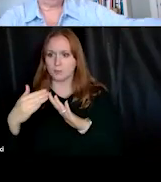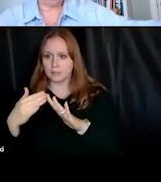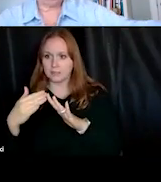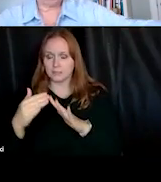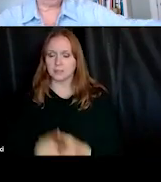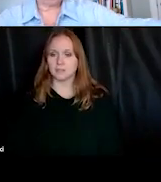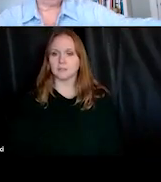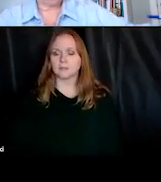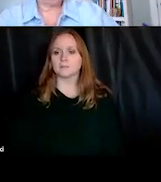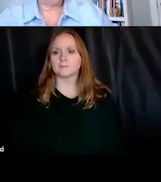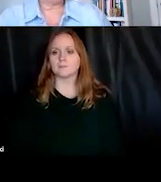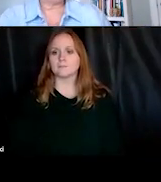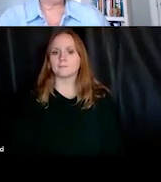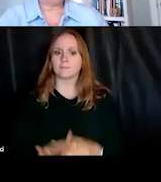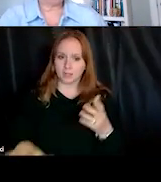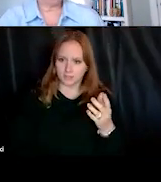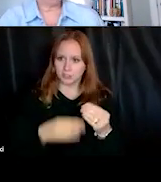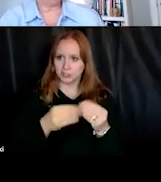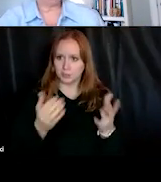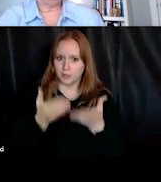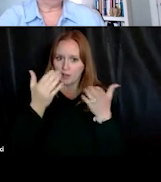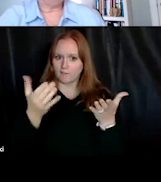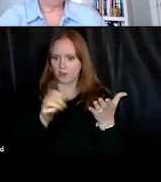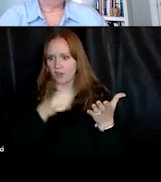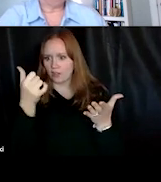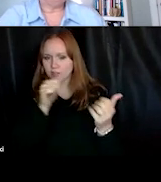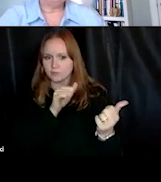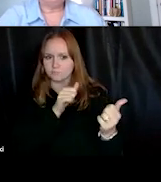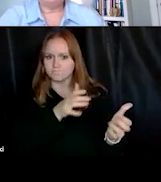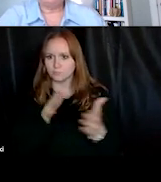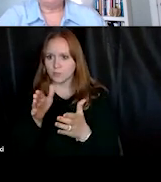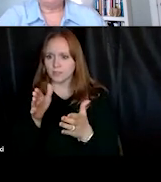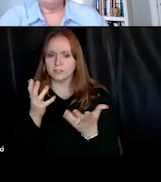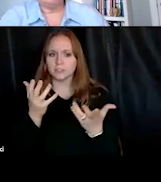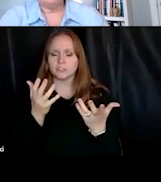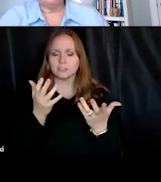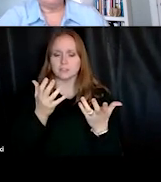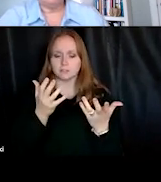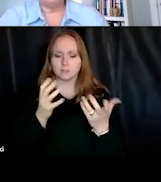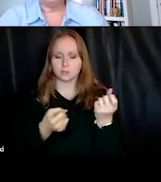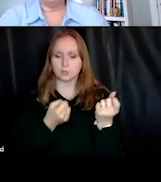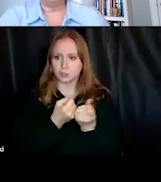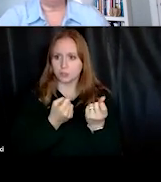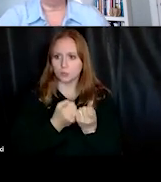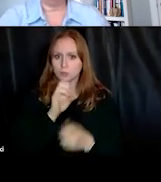Additionally, we offer a number of other strategies to support SOAR work in programs and communities throughout our region.